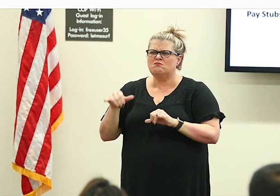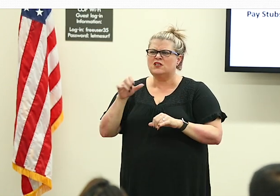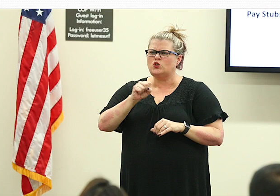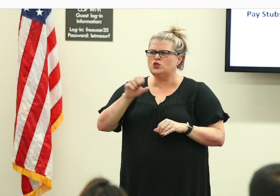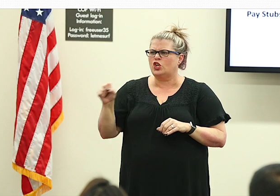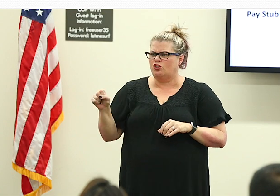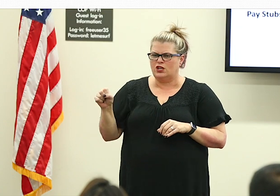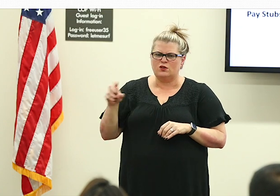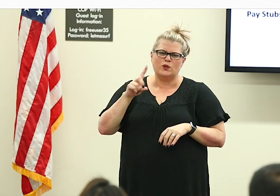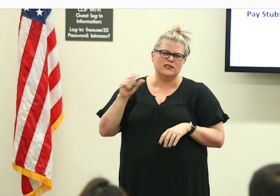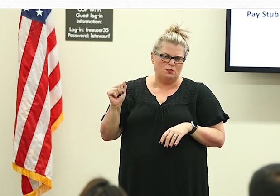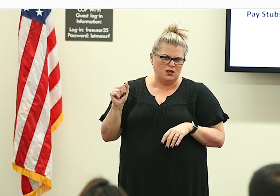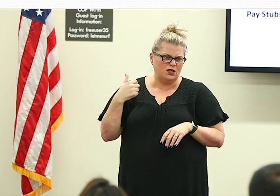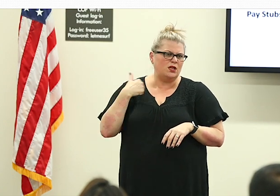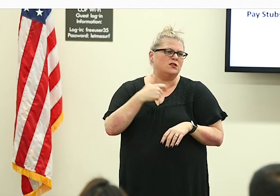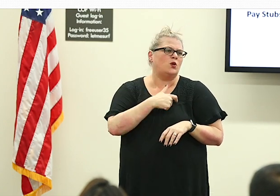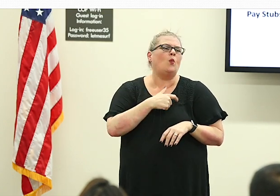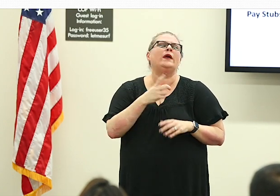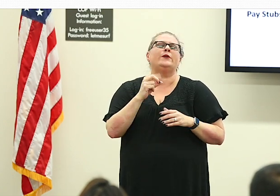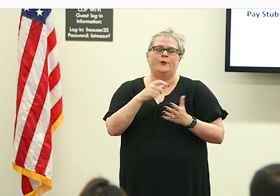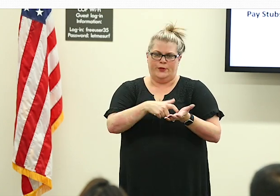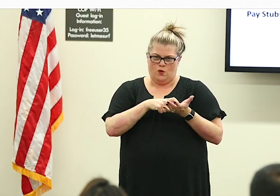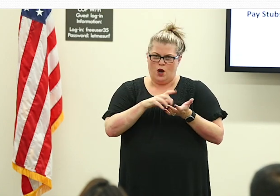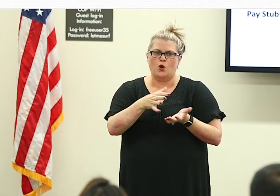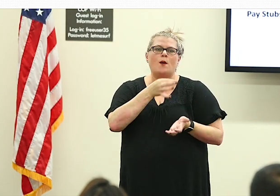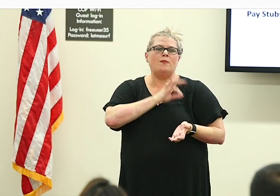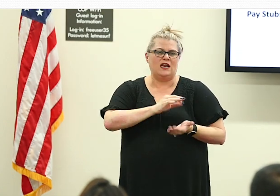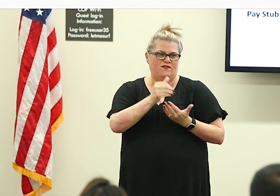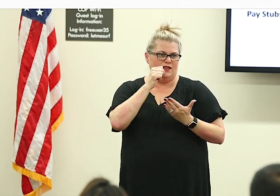and we do require a benefit letter for that to show the monthly amount.